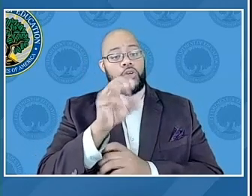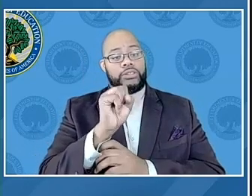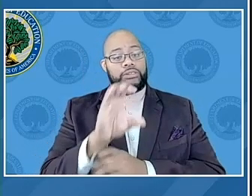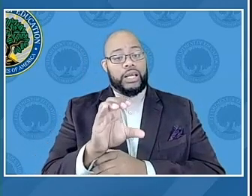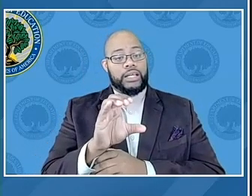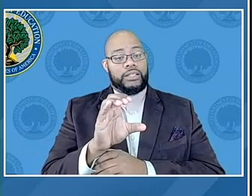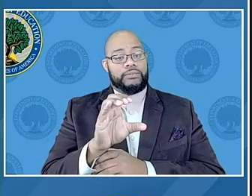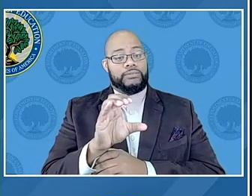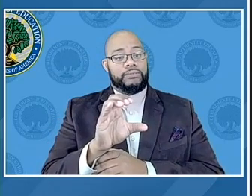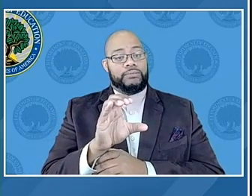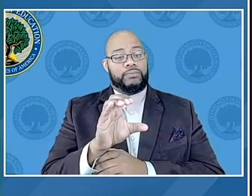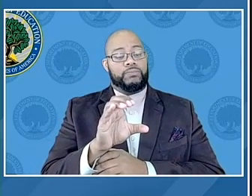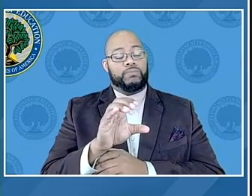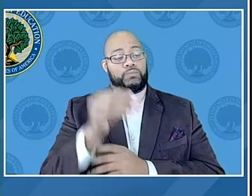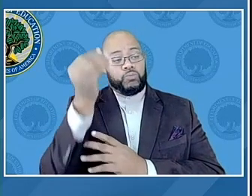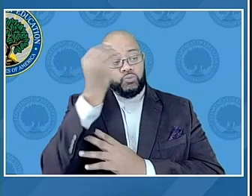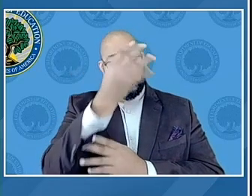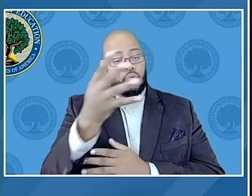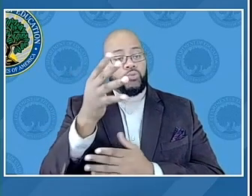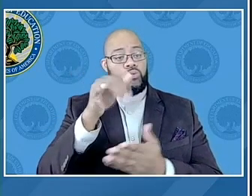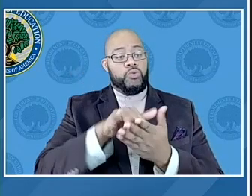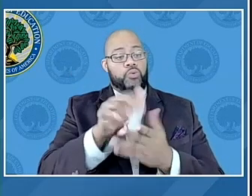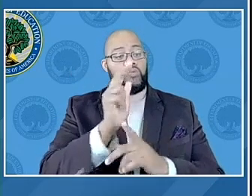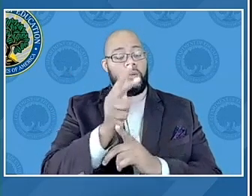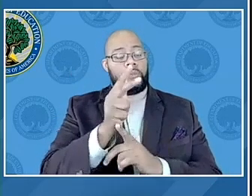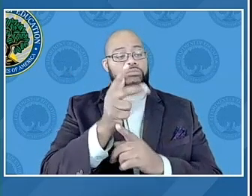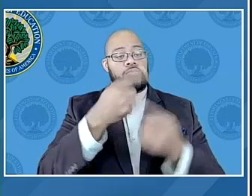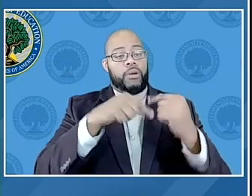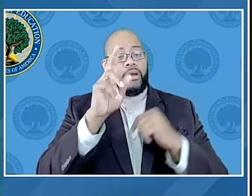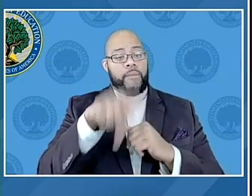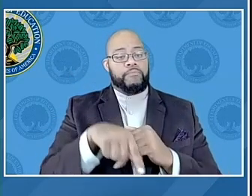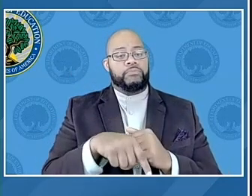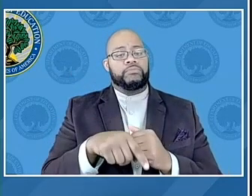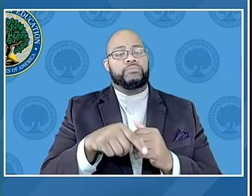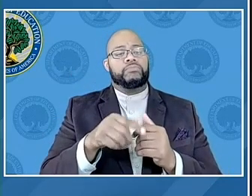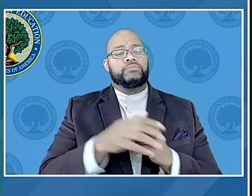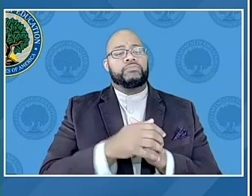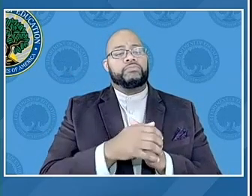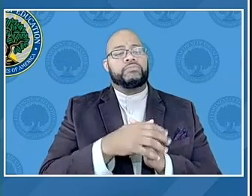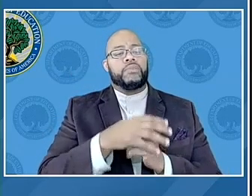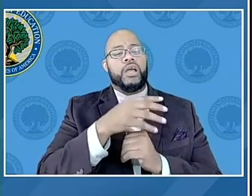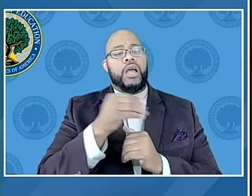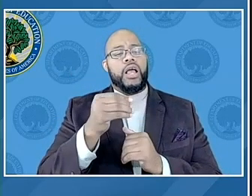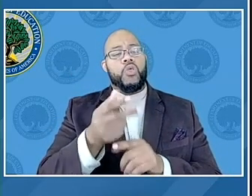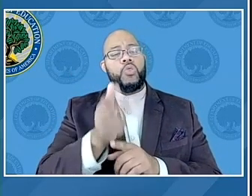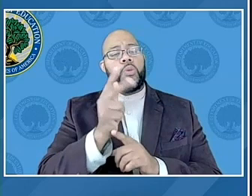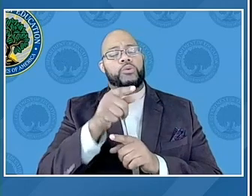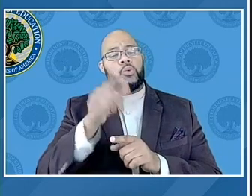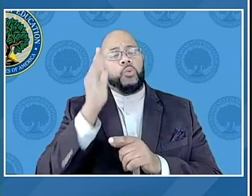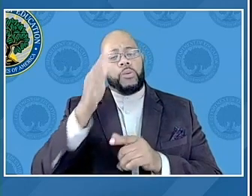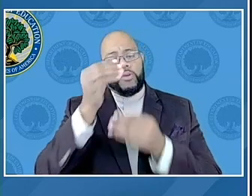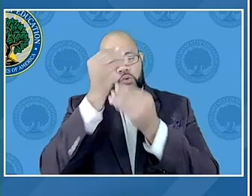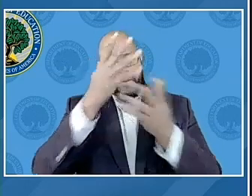notice that your three minutes is coming up to an end, and at three minutes, you will be notified your time is up.